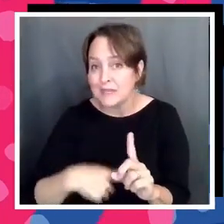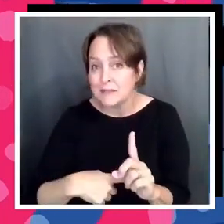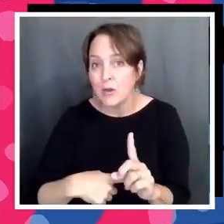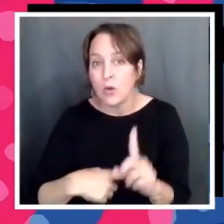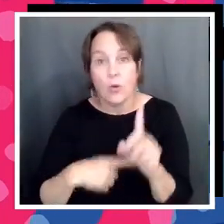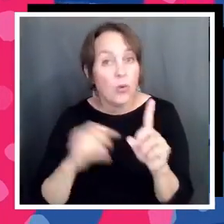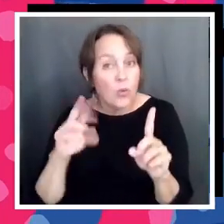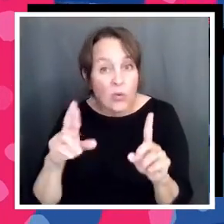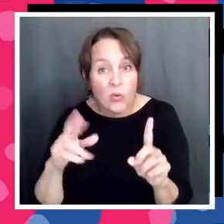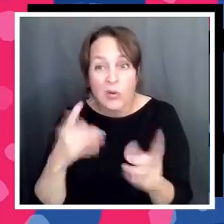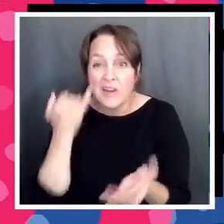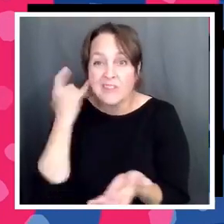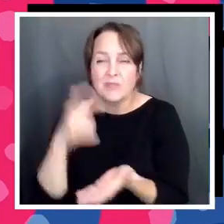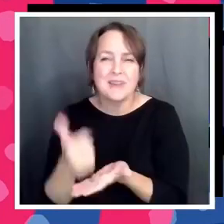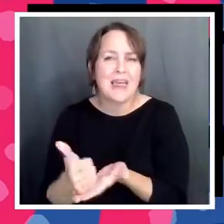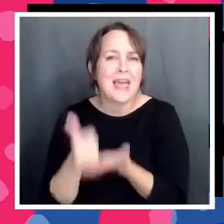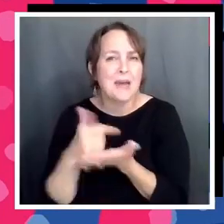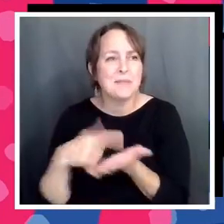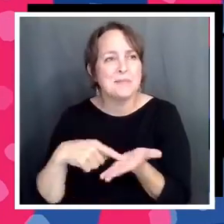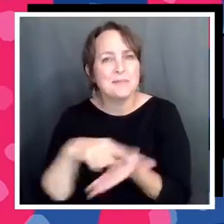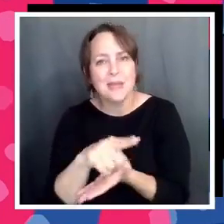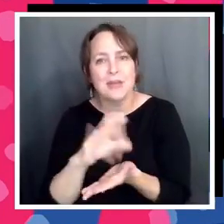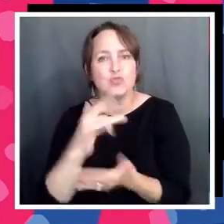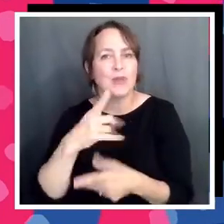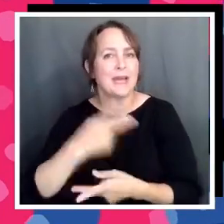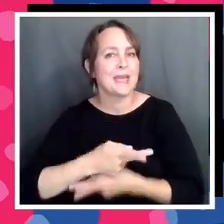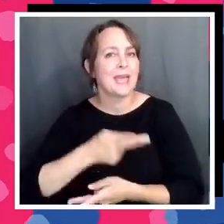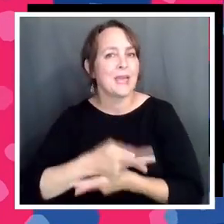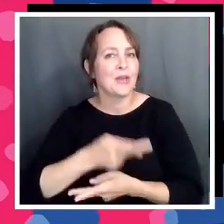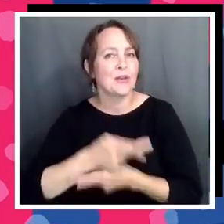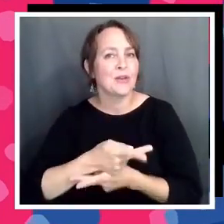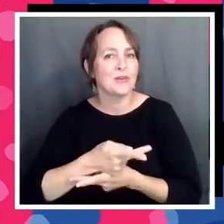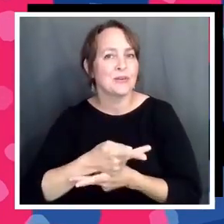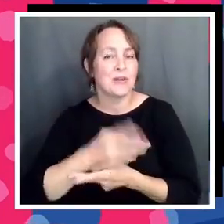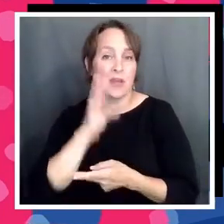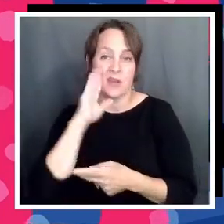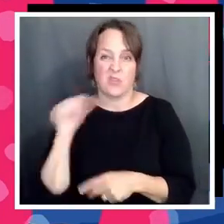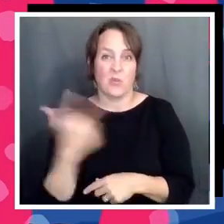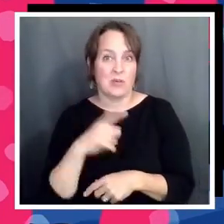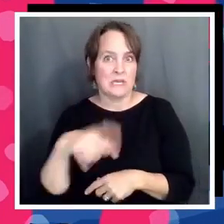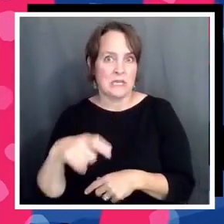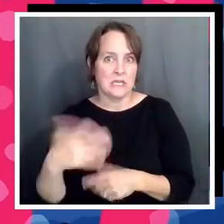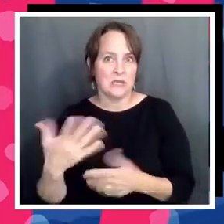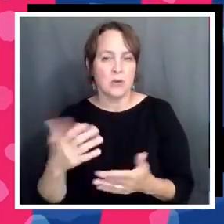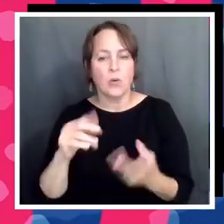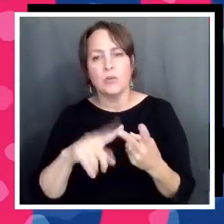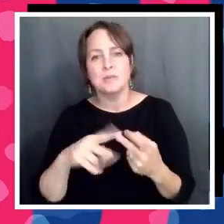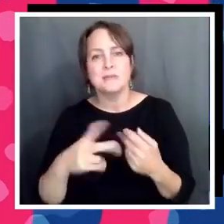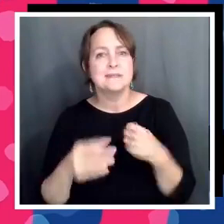YOUR FAMILY STRUGGLES WITH